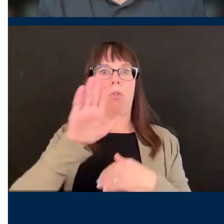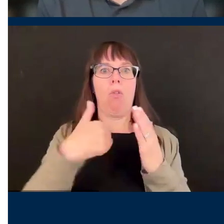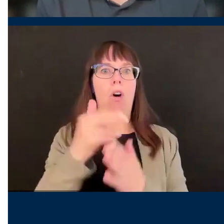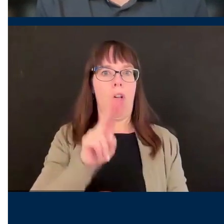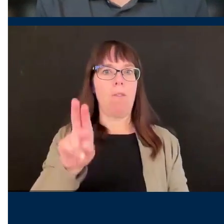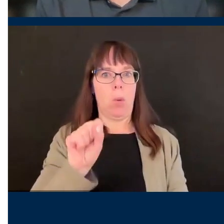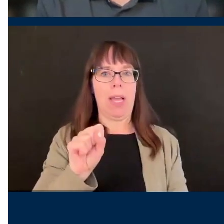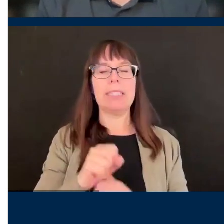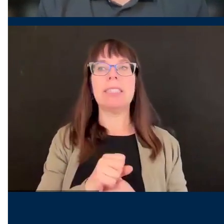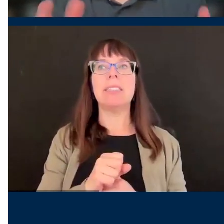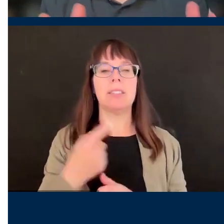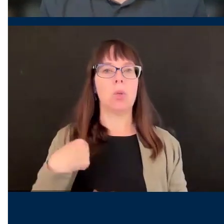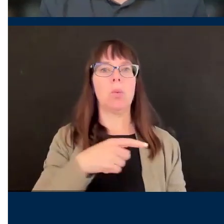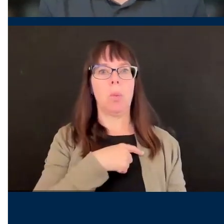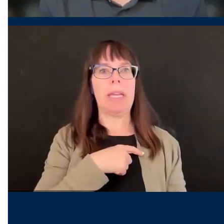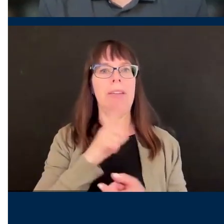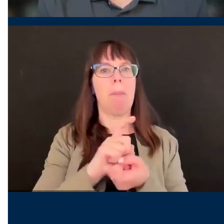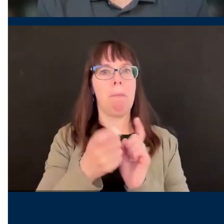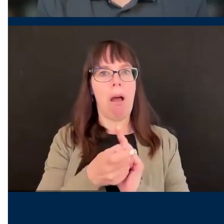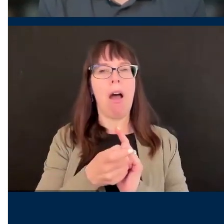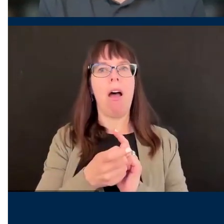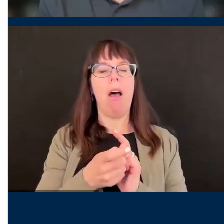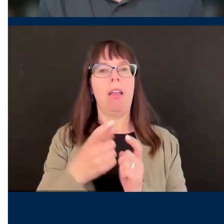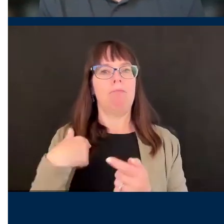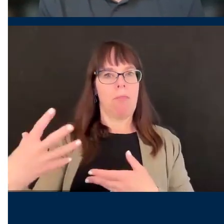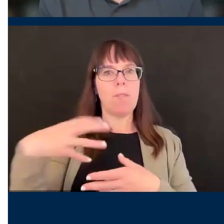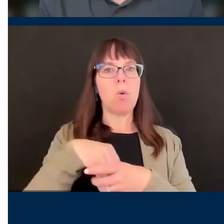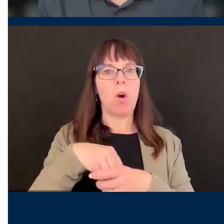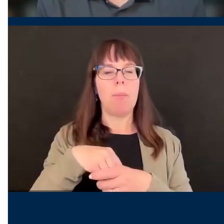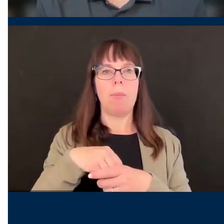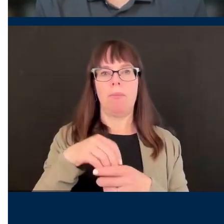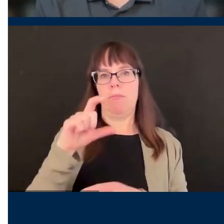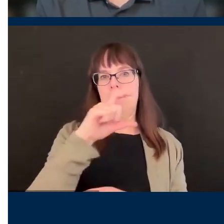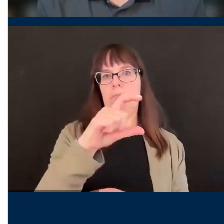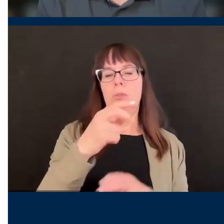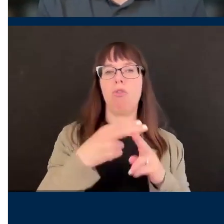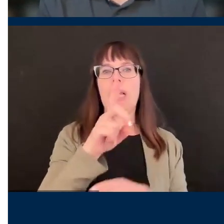We have modified, and we have incorporated a tab that's called a disability combination.